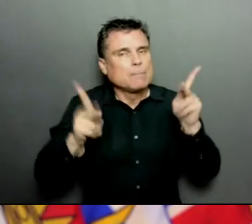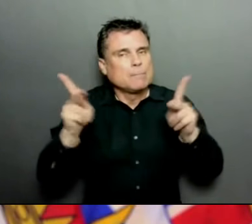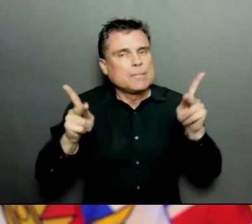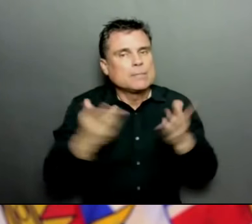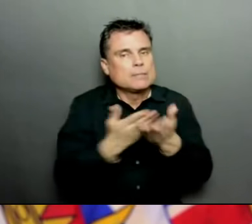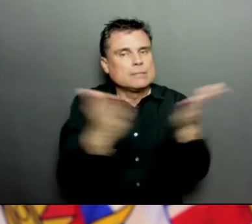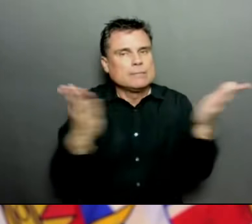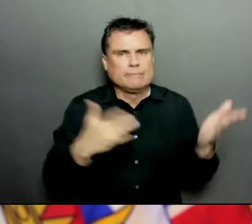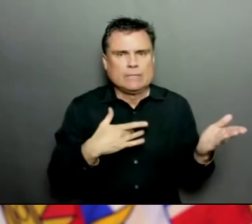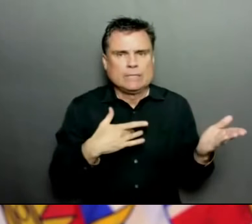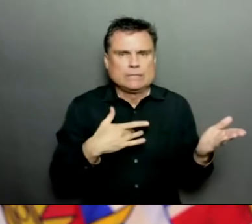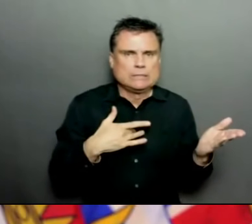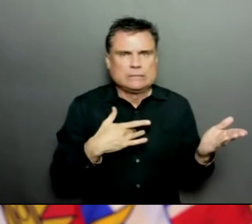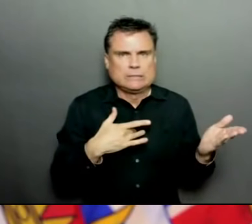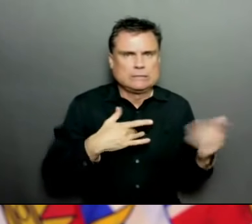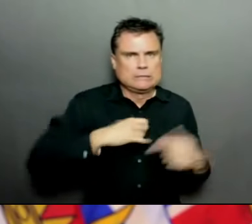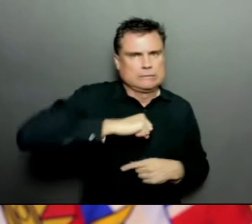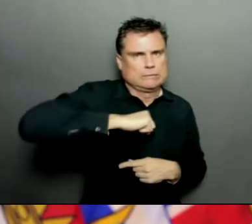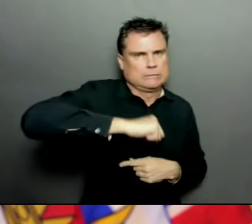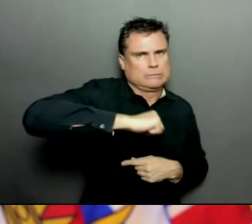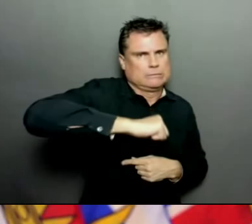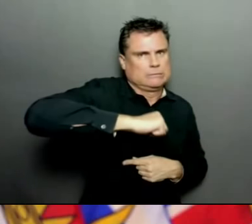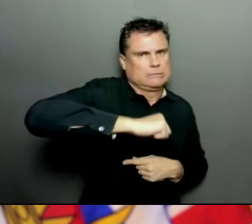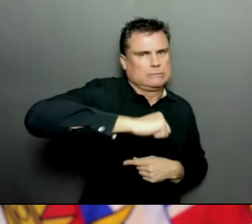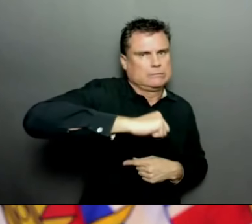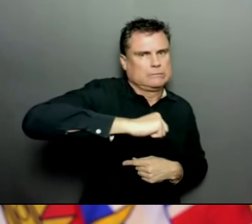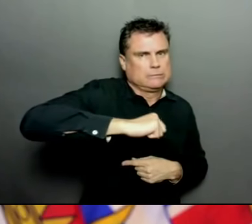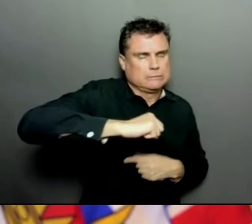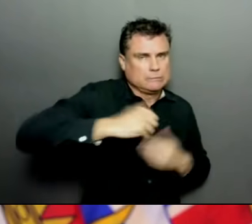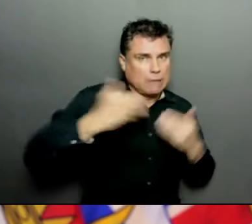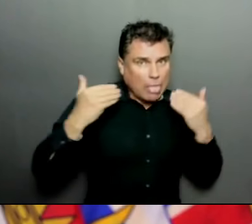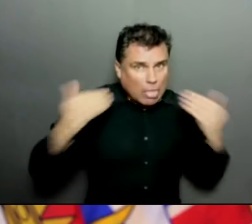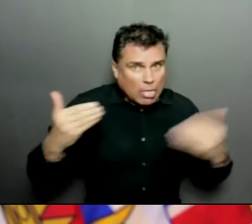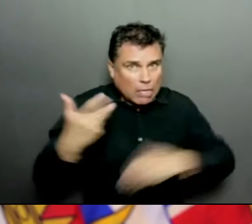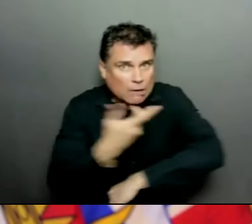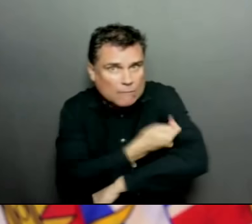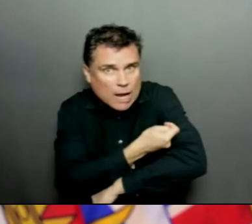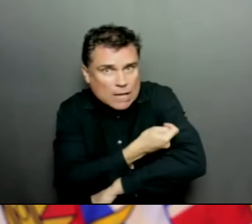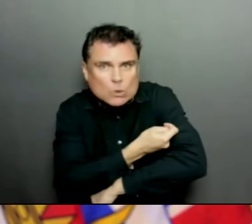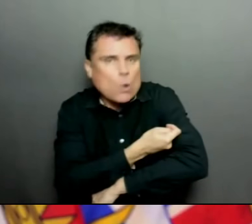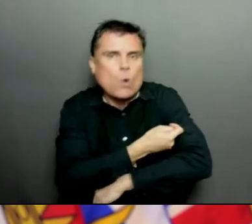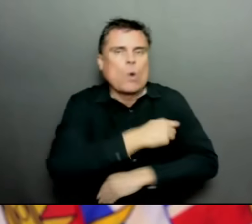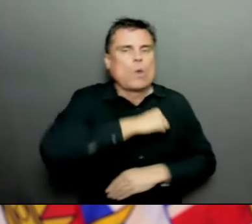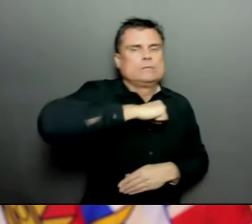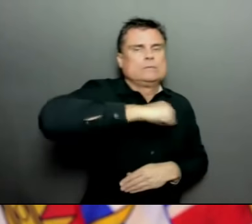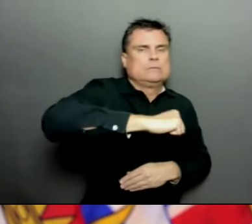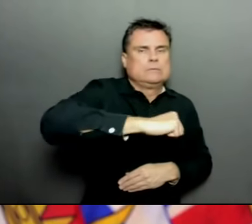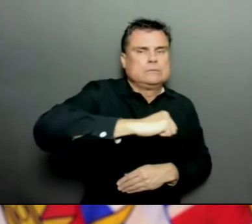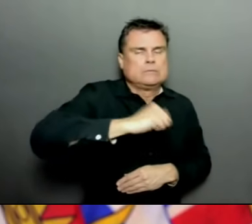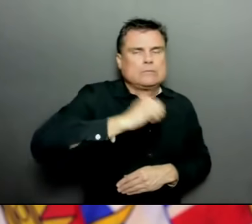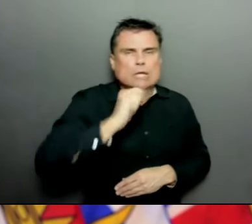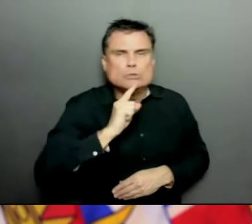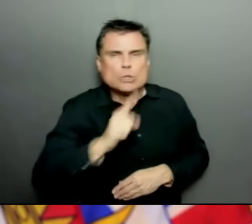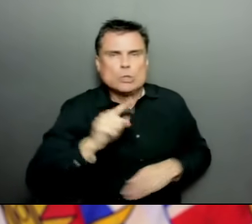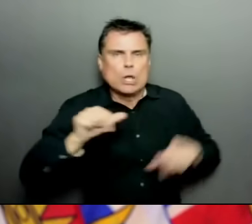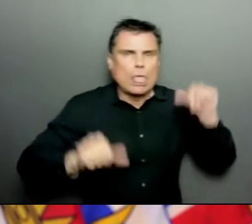People very rightly have a lot of questions. We have been seeing that in the clinics. I was at one of the clinics last week